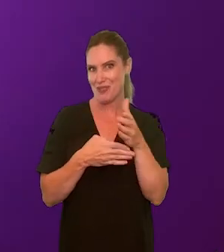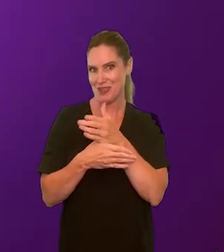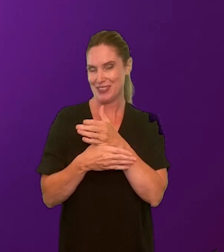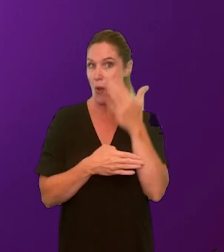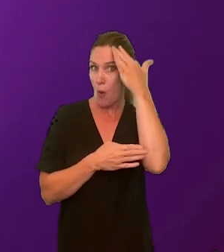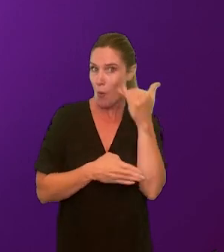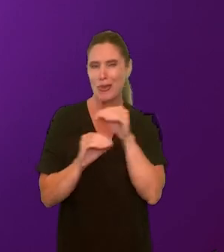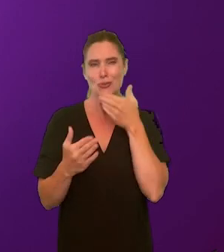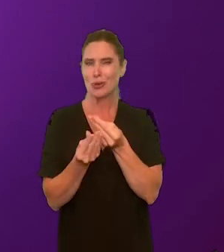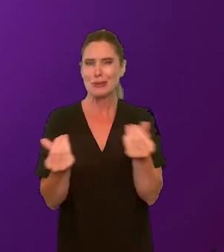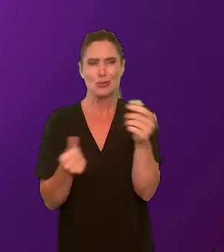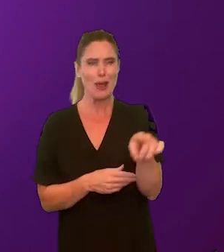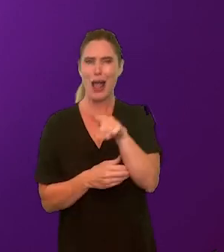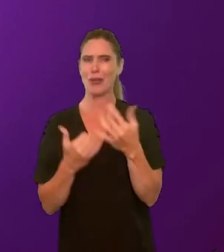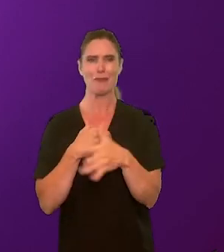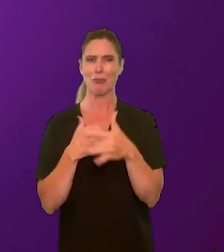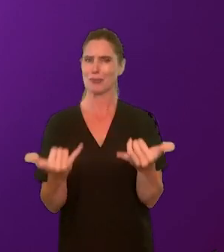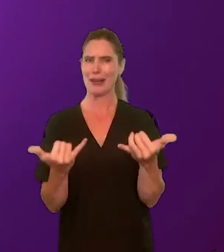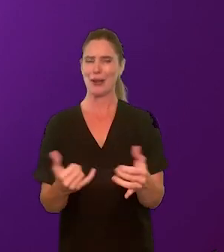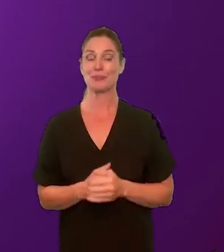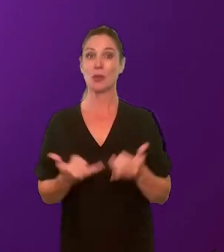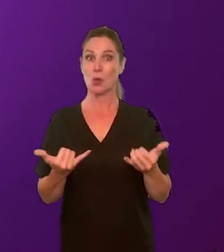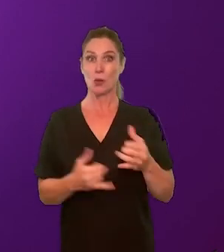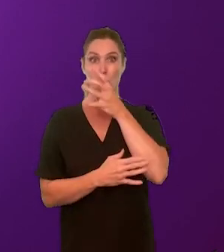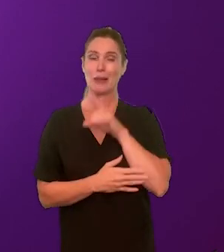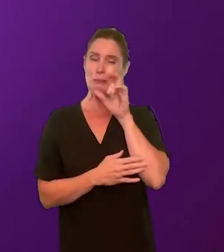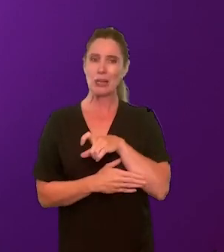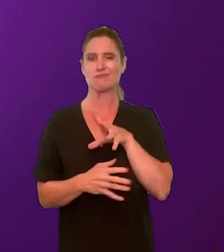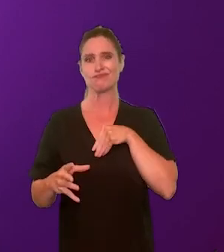Currently, women must compromise. They have to compromise on functionality, comfort,